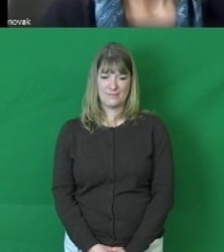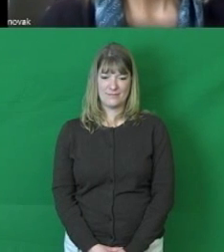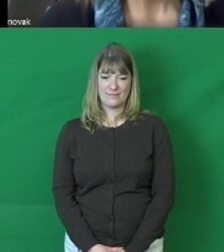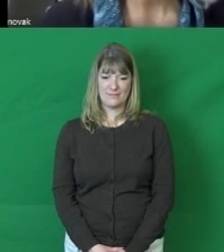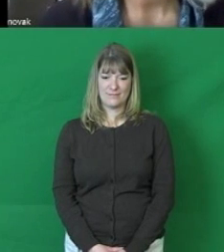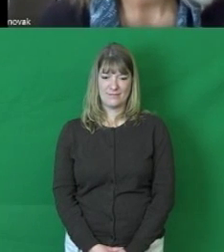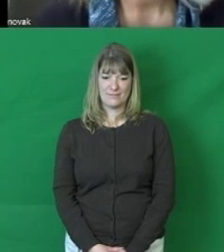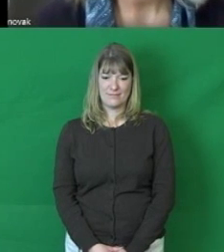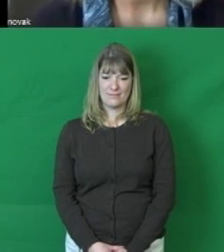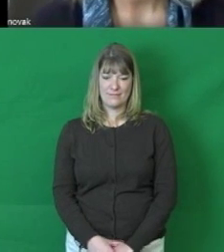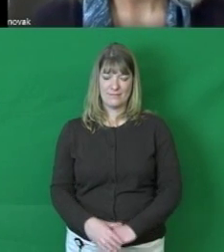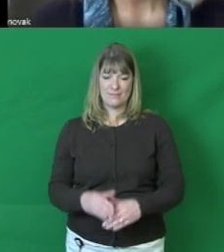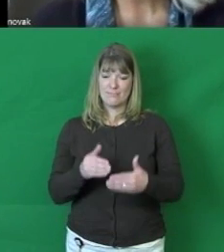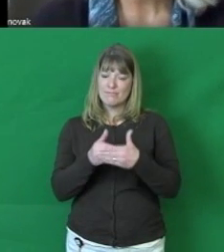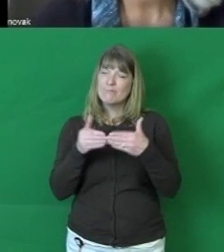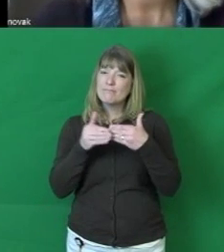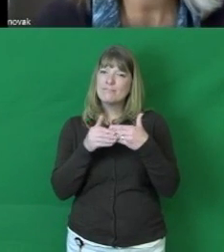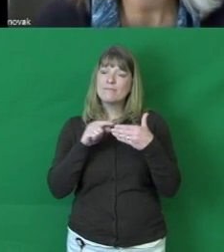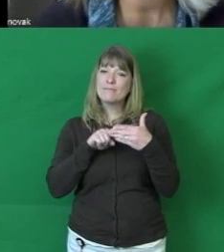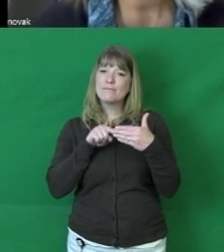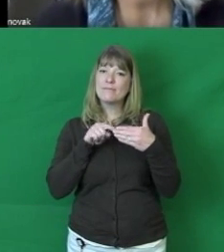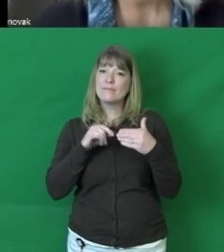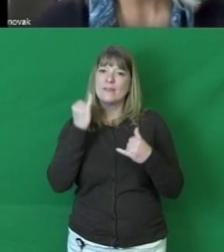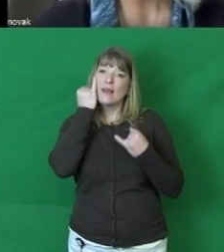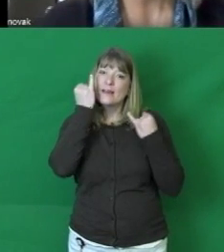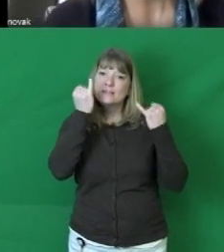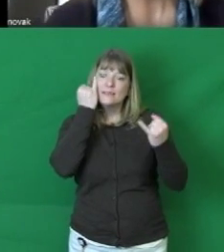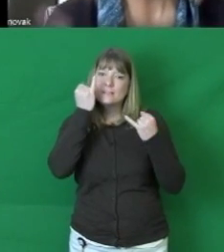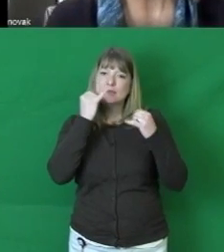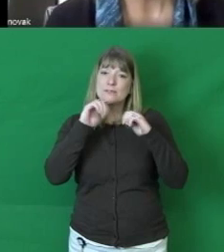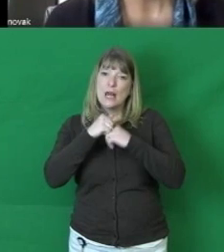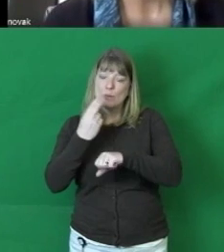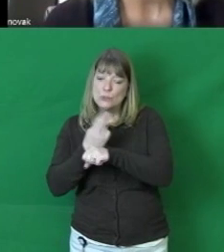In this slide, I give you ideas to utilize